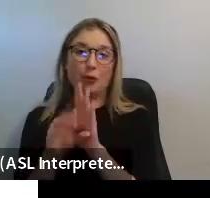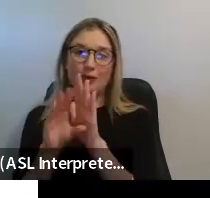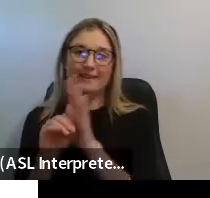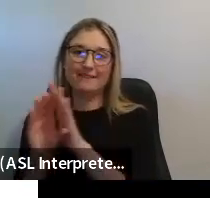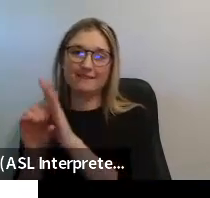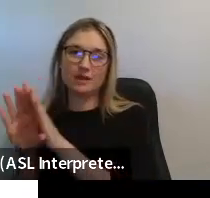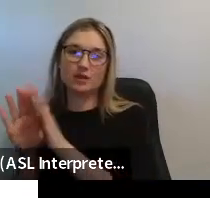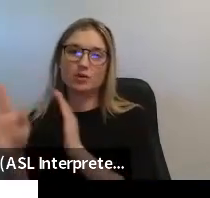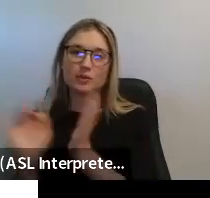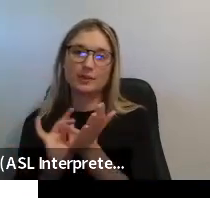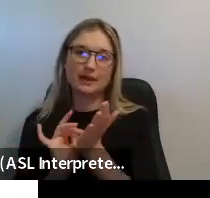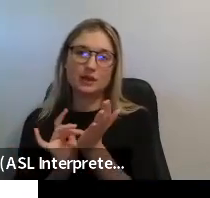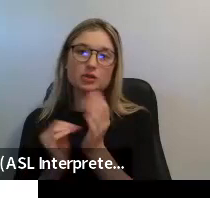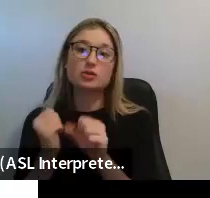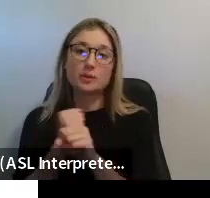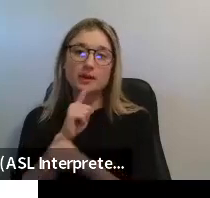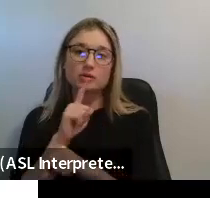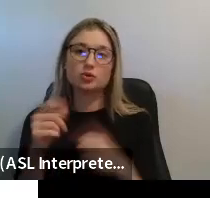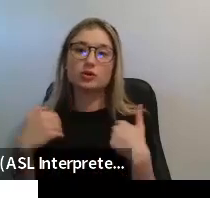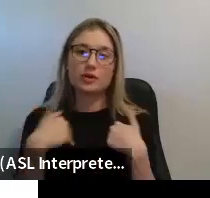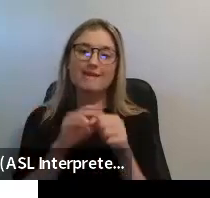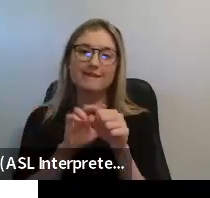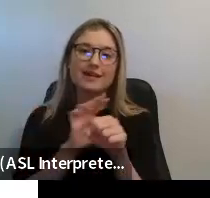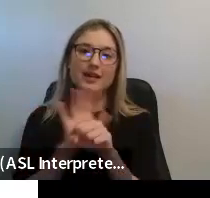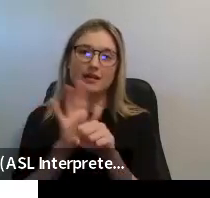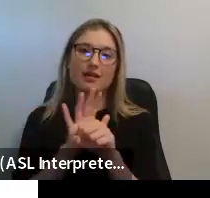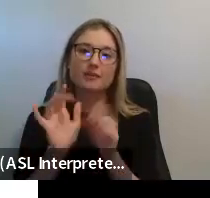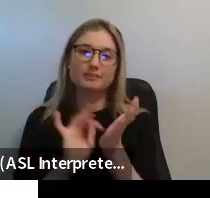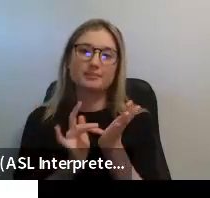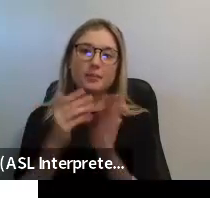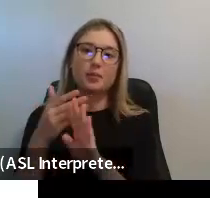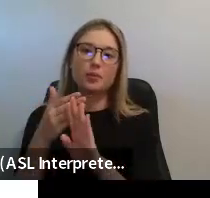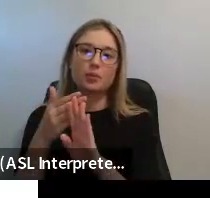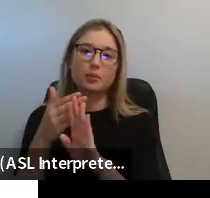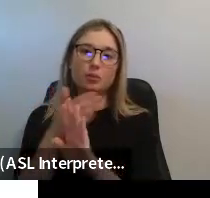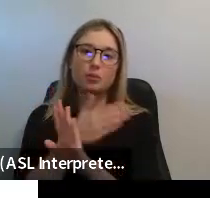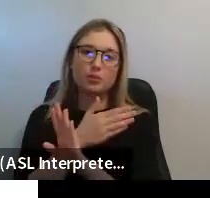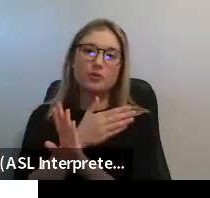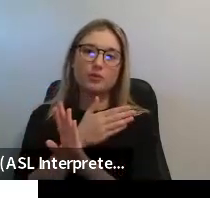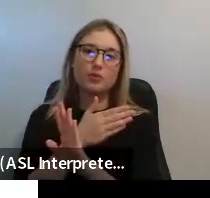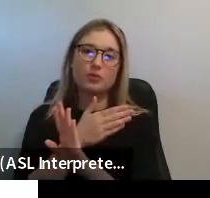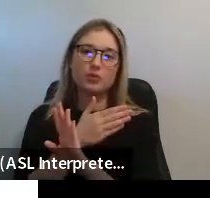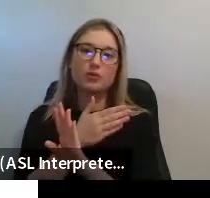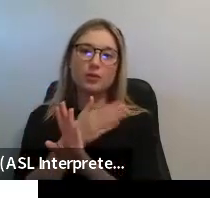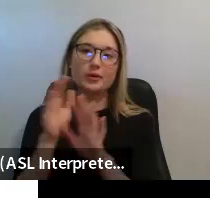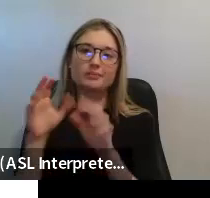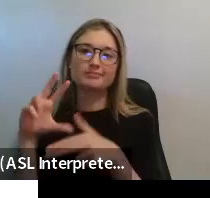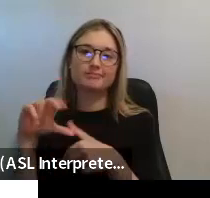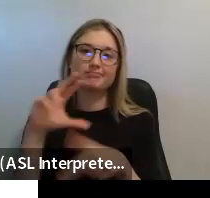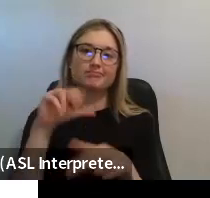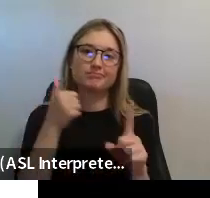So just making sure you have enough, prior to going into weather in the storm.